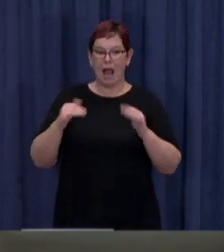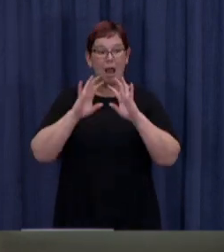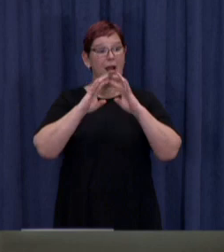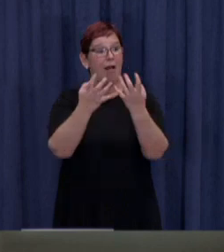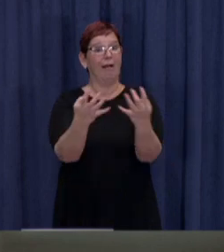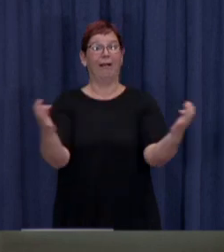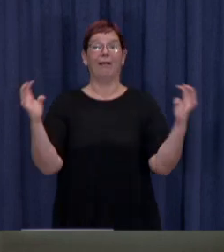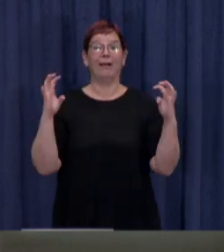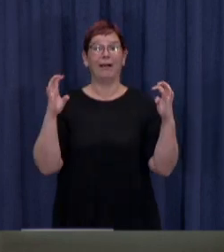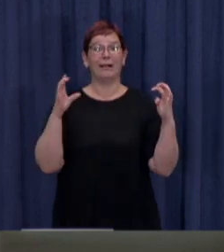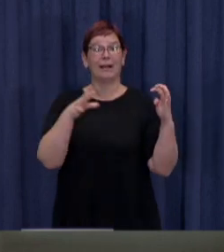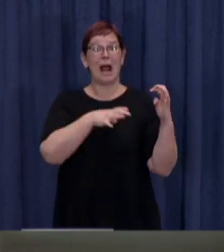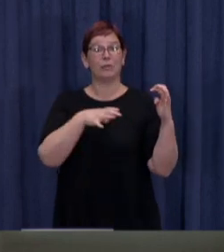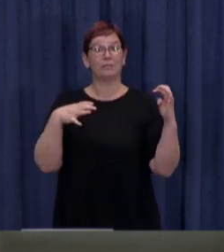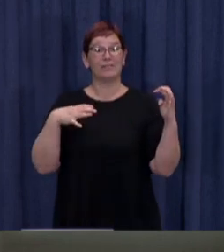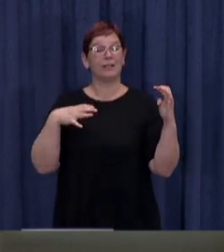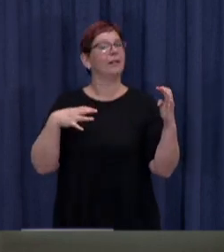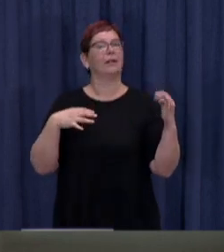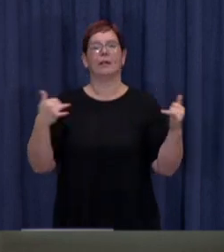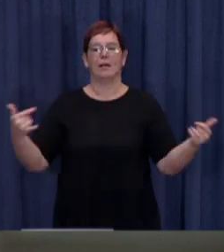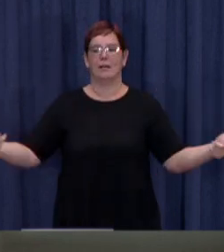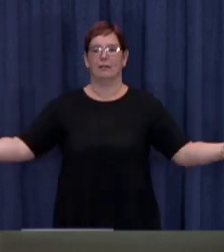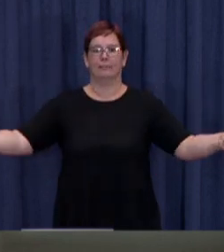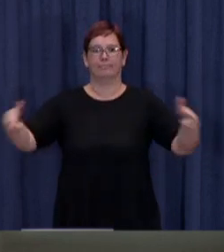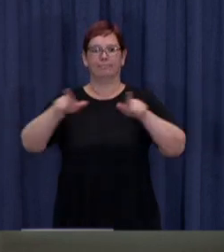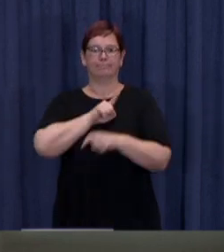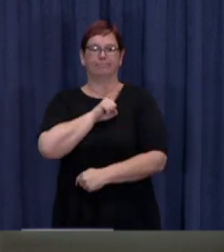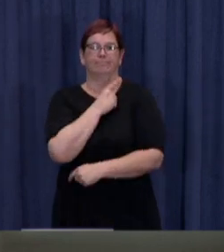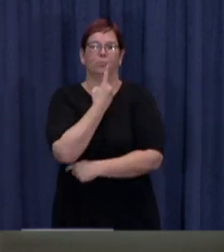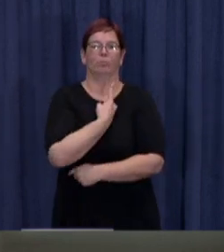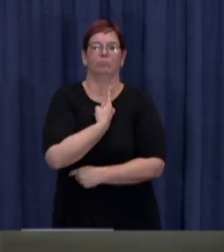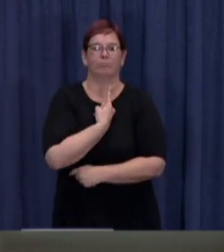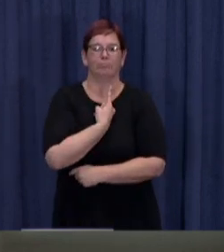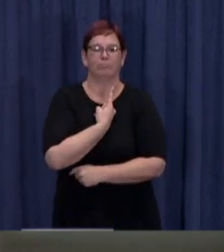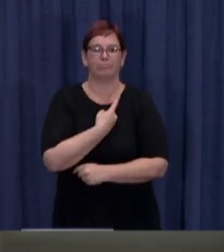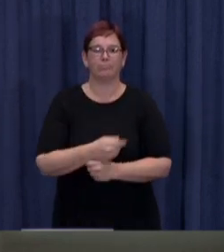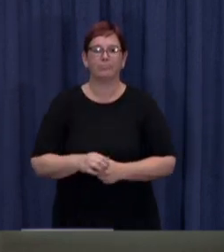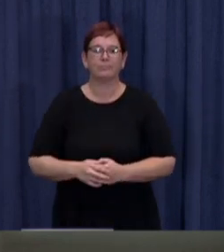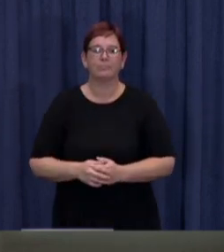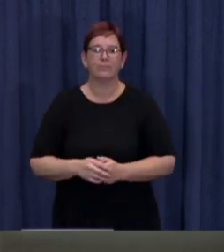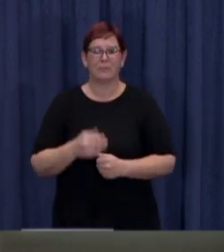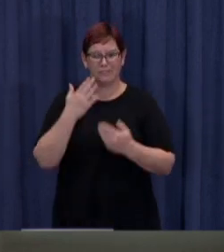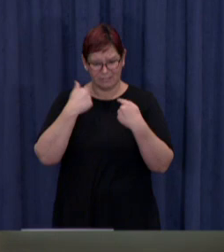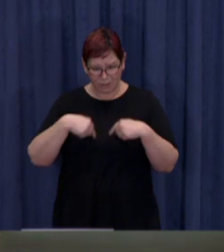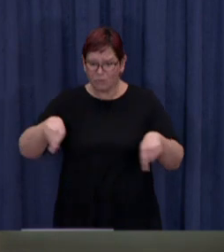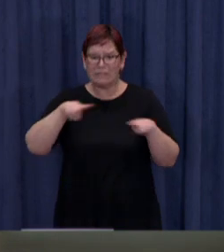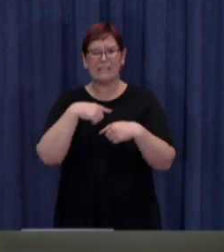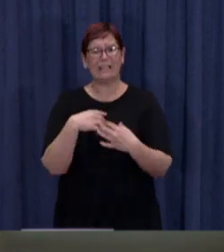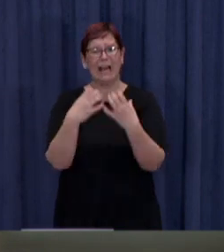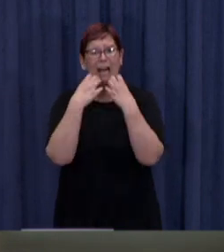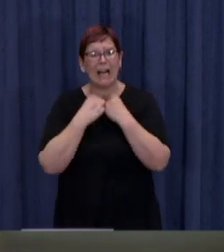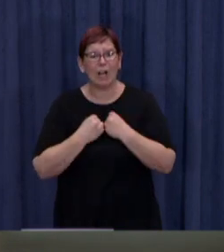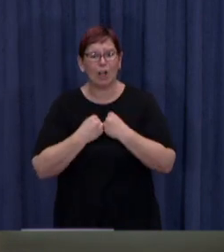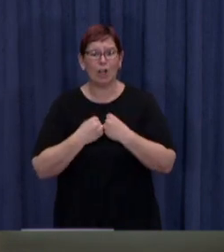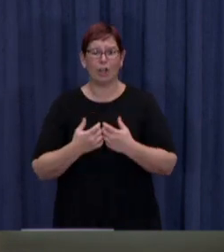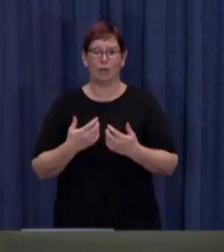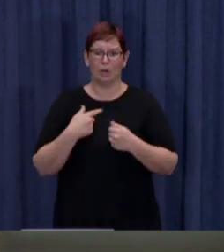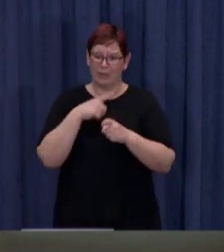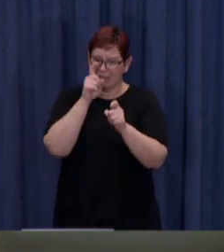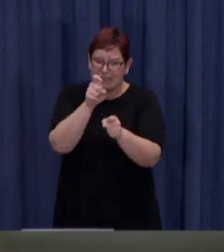conscious of the need to do that with the great care and with great you know diligence and I will do that I think people know that of me